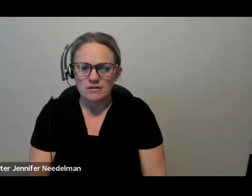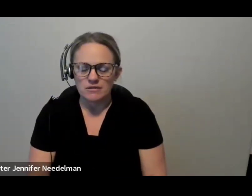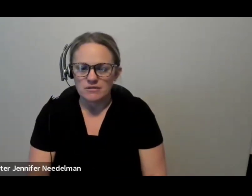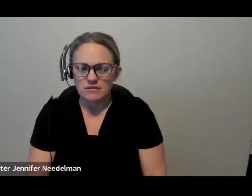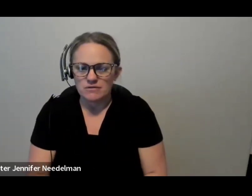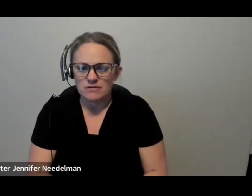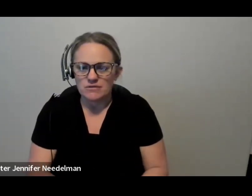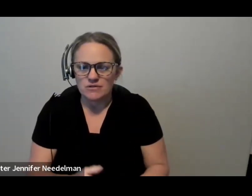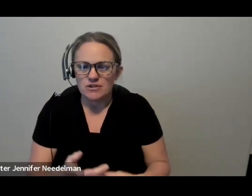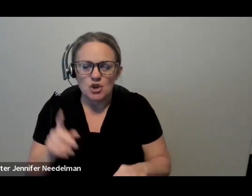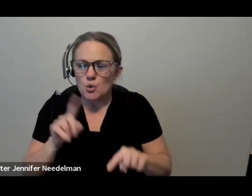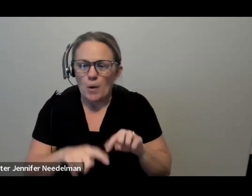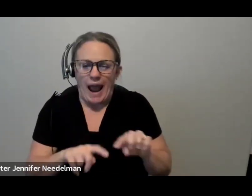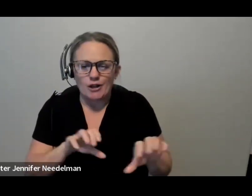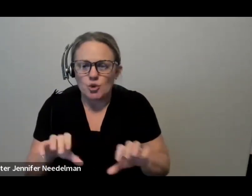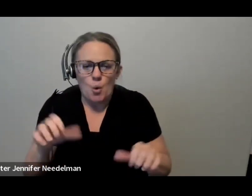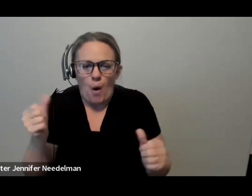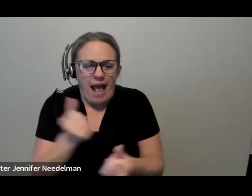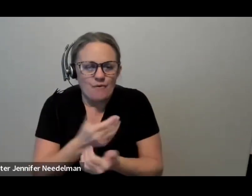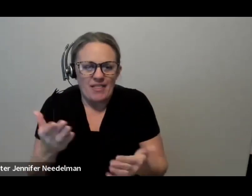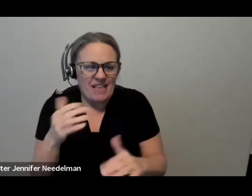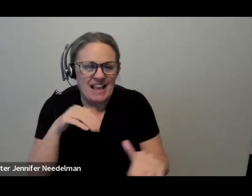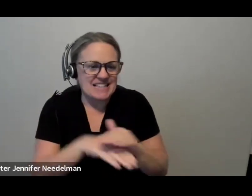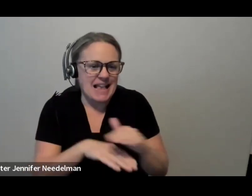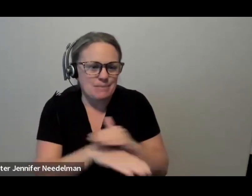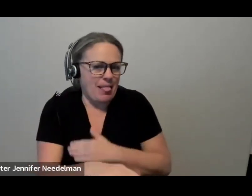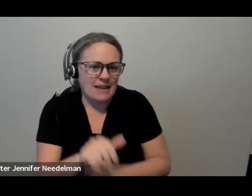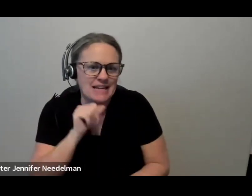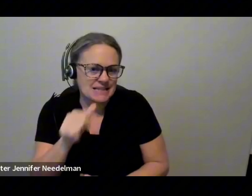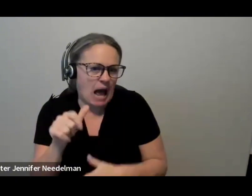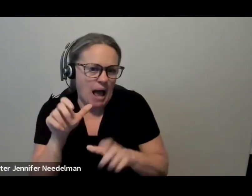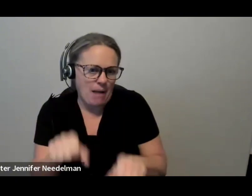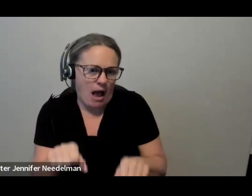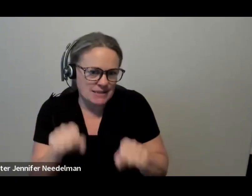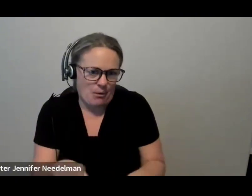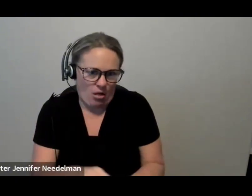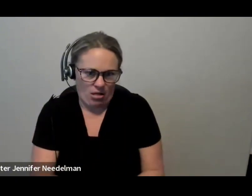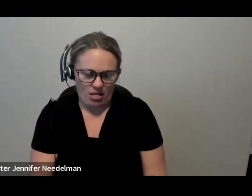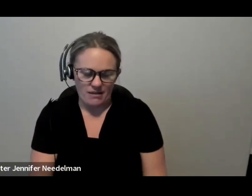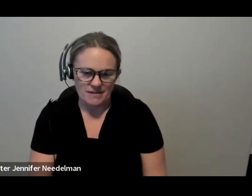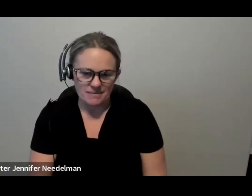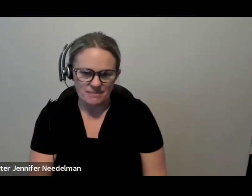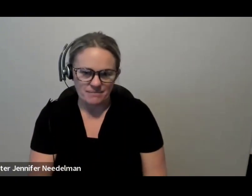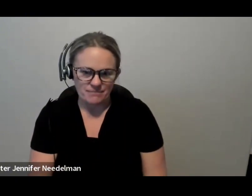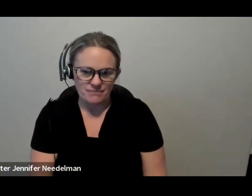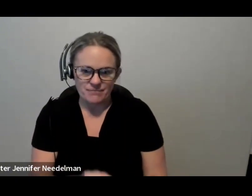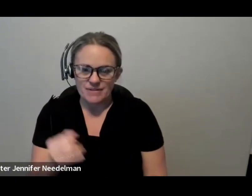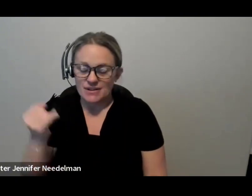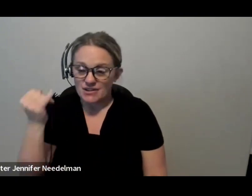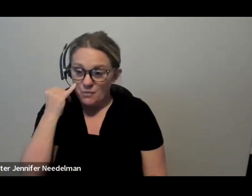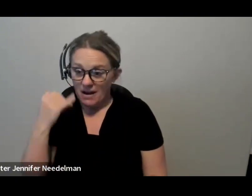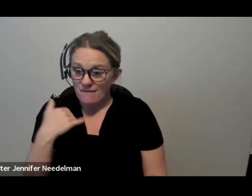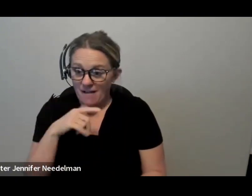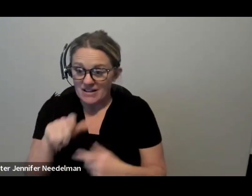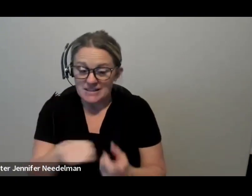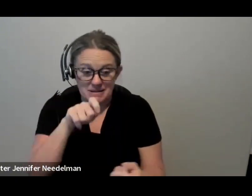You know, you can't do it all. That's not possible, right? So if there is a specific interest you do have